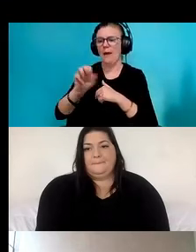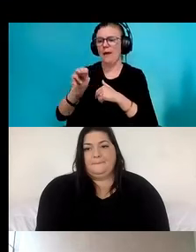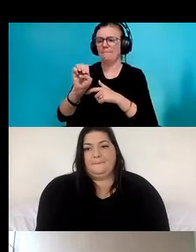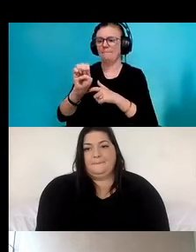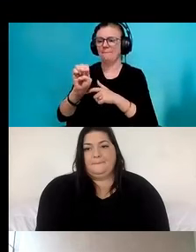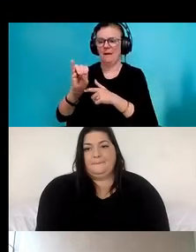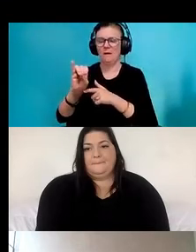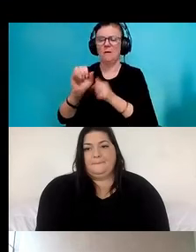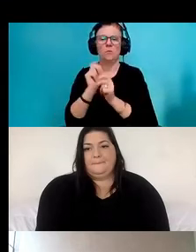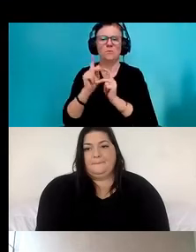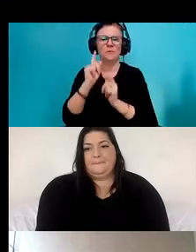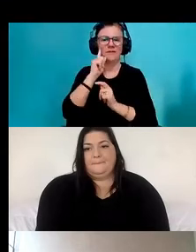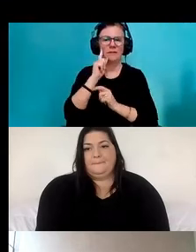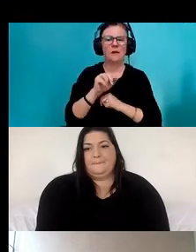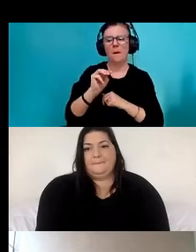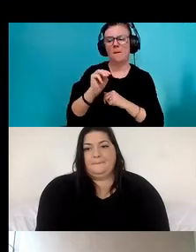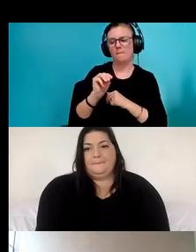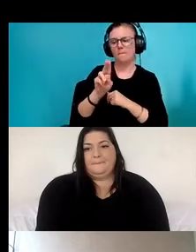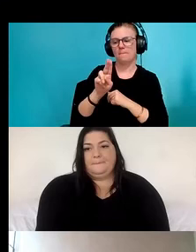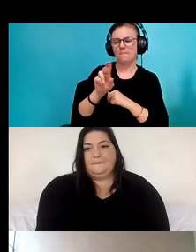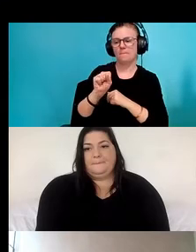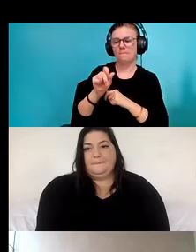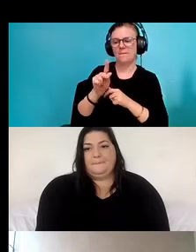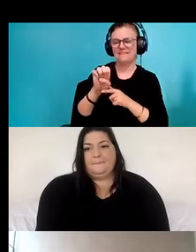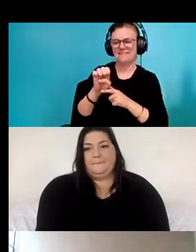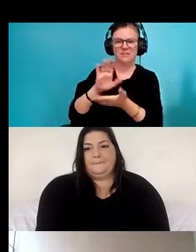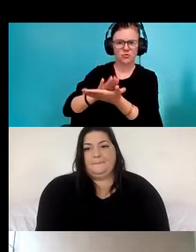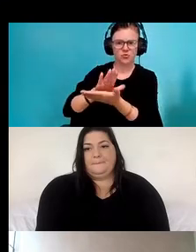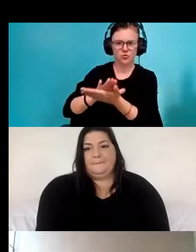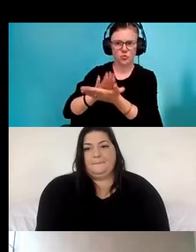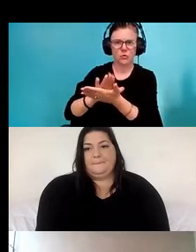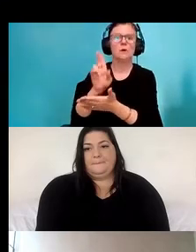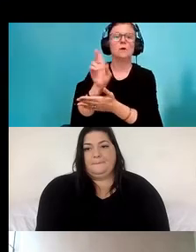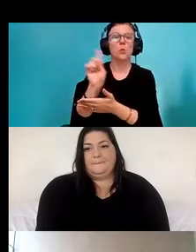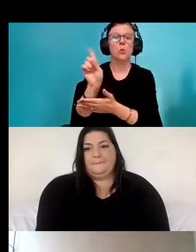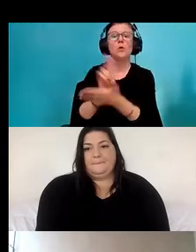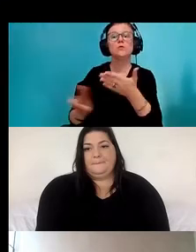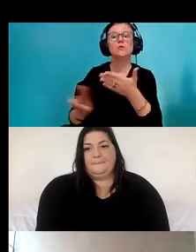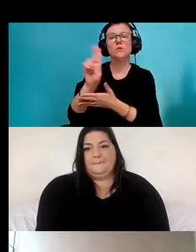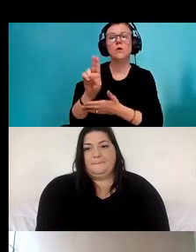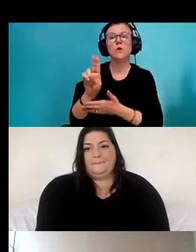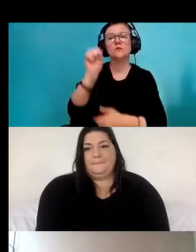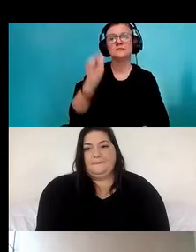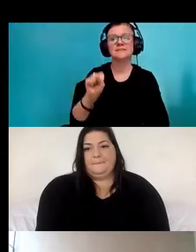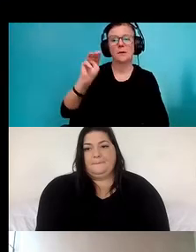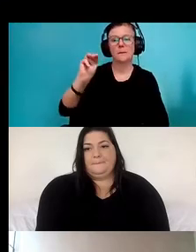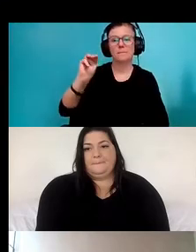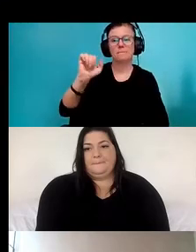think of as Muskie, or the Muskie School, at the University of Southern Maine, up north